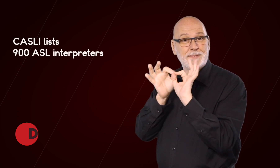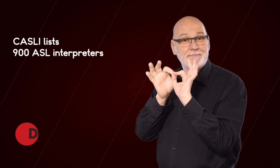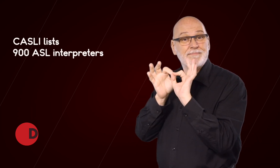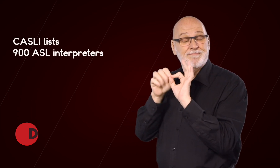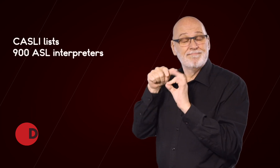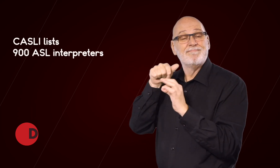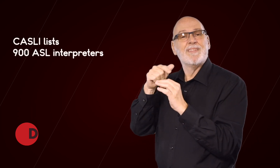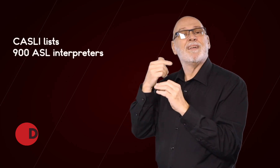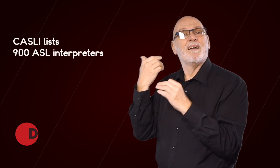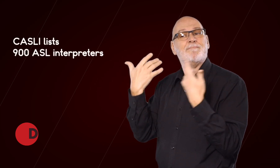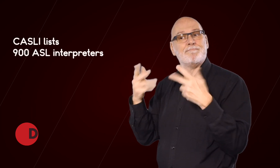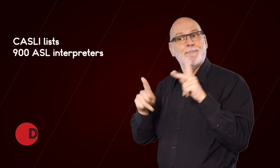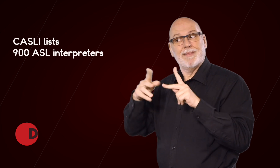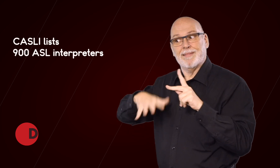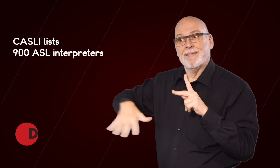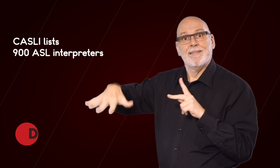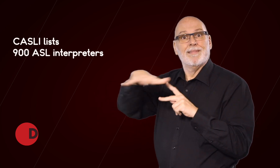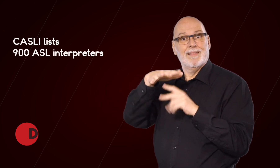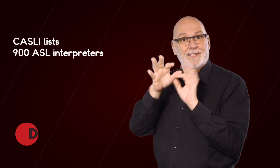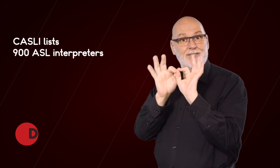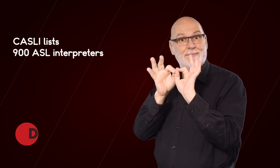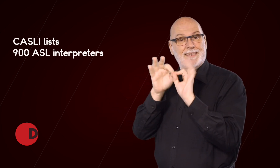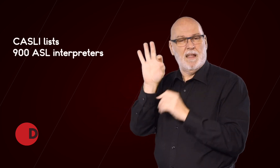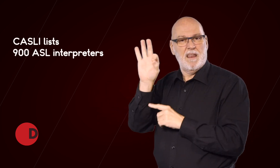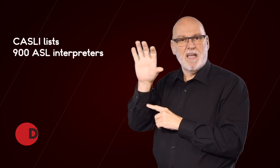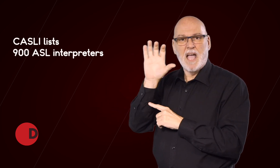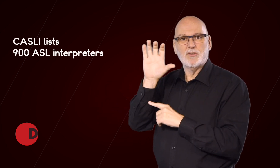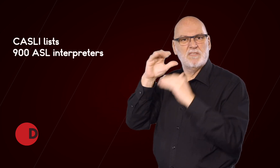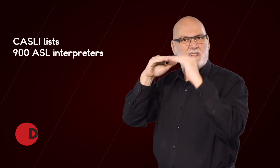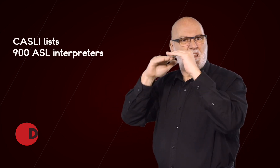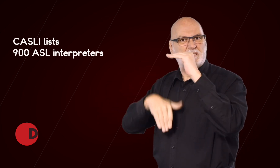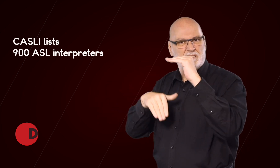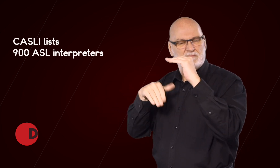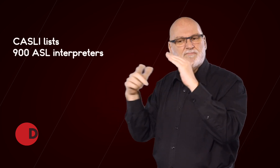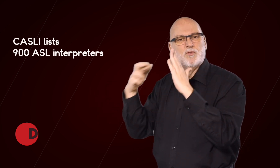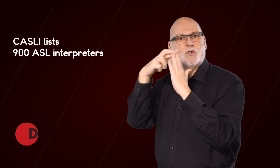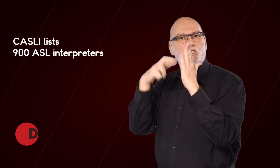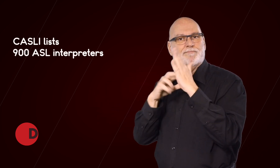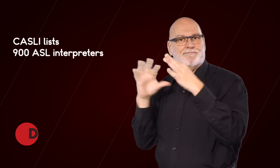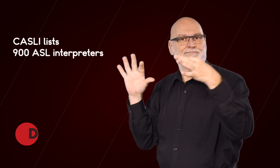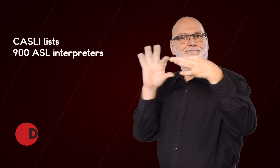of Sign Language Interpreters (CASLI) lists fewer